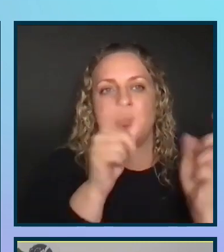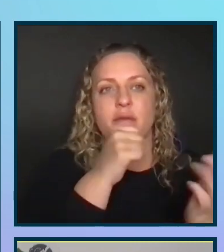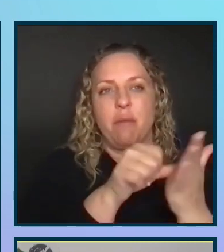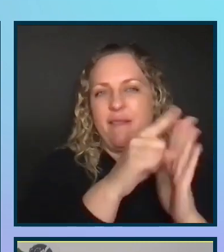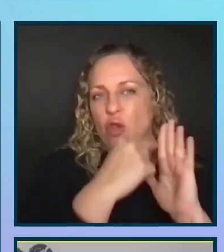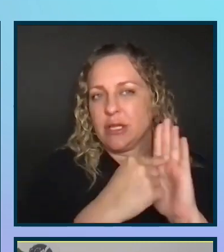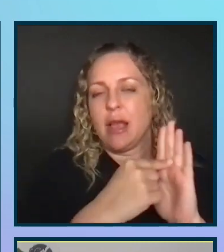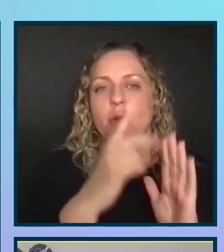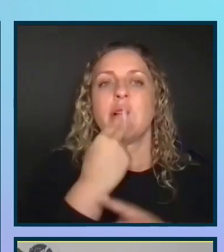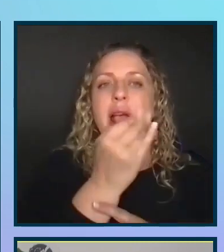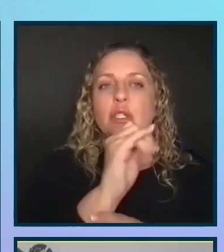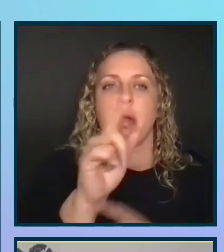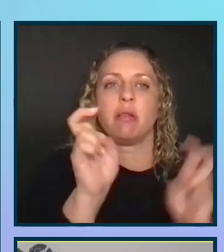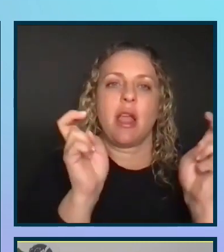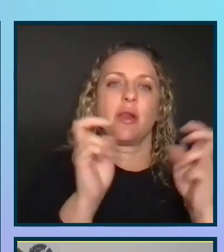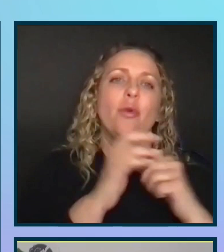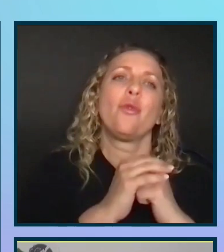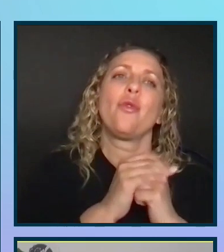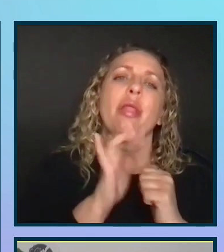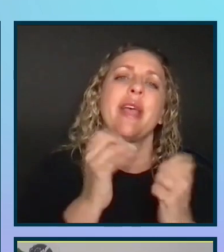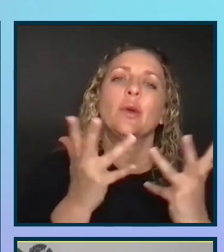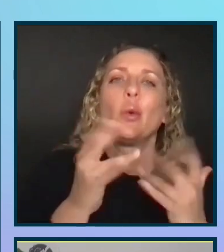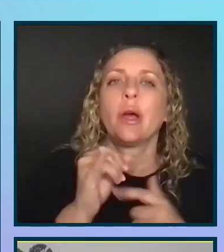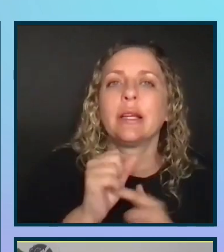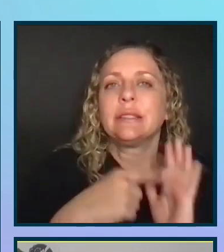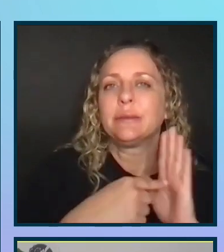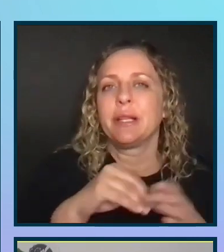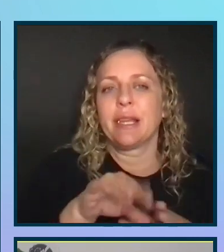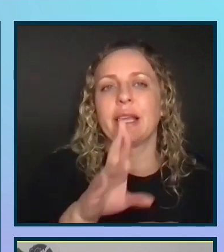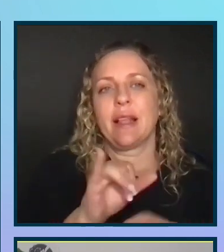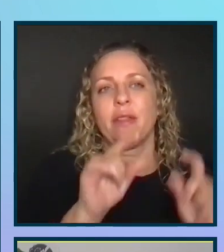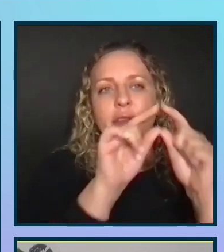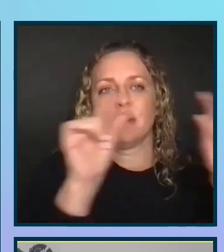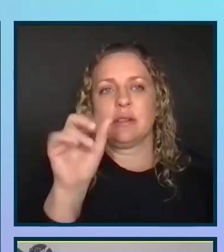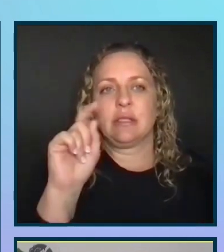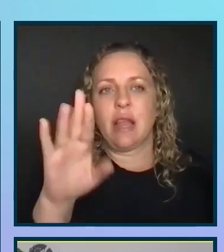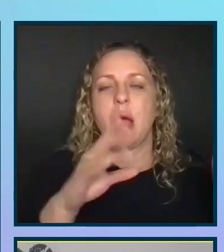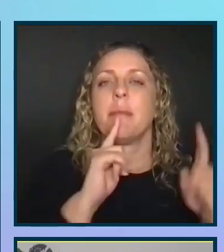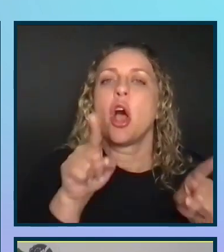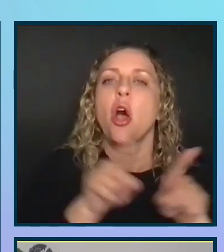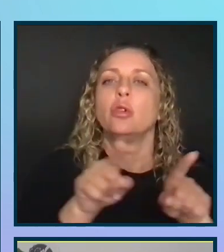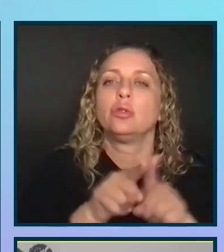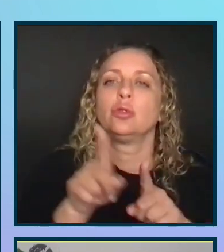So the HTML title is what is displayed in the browser tab, but it's also announced by screen reader.